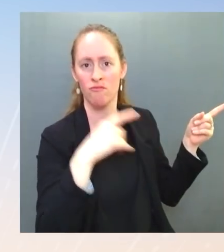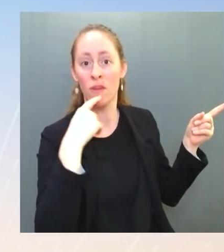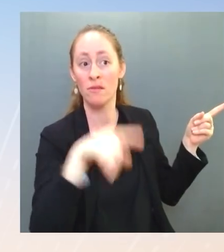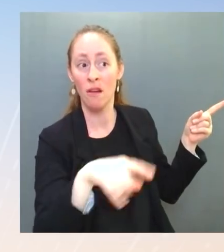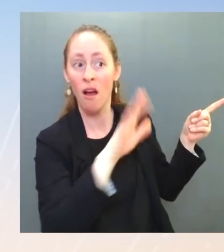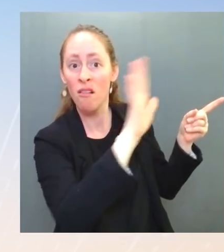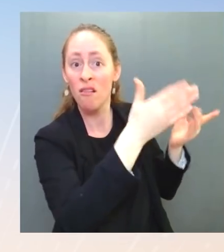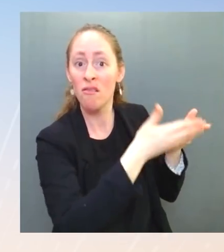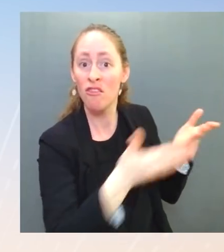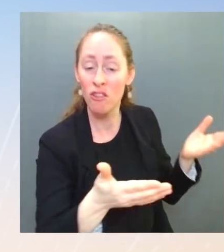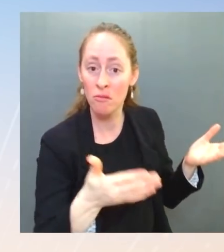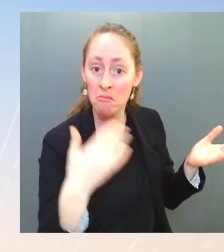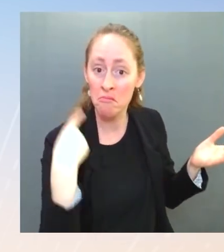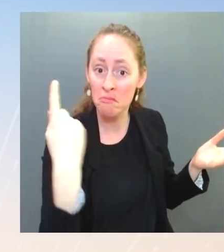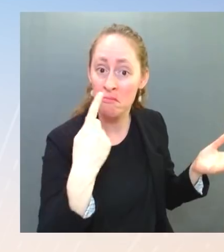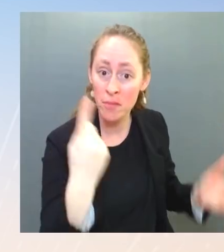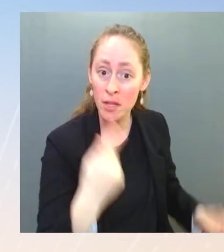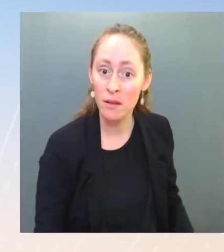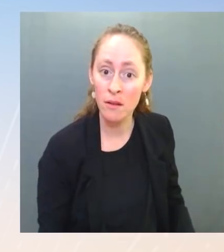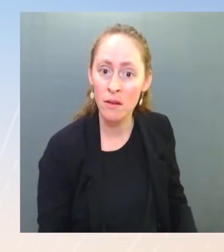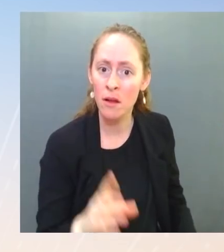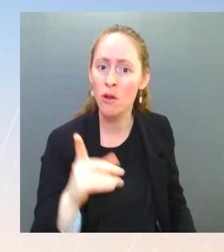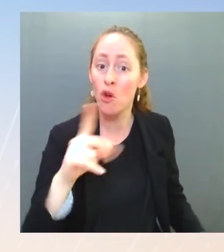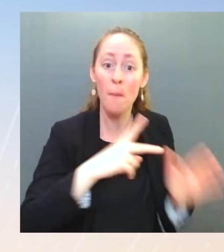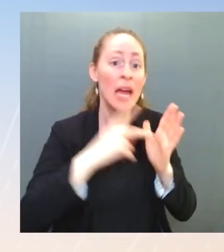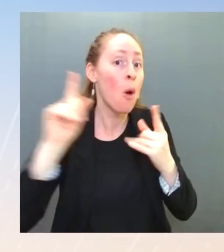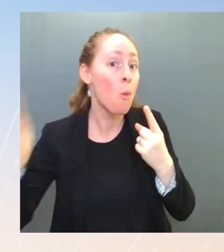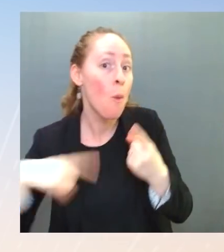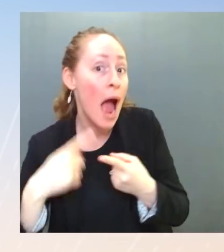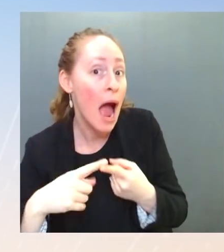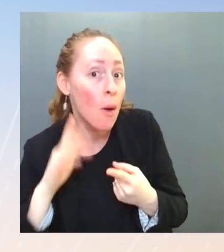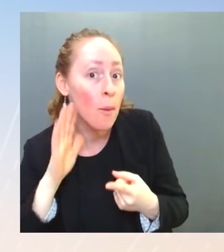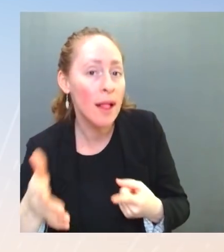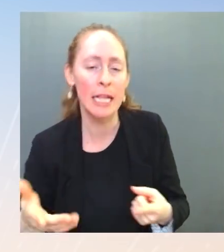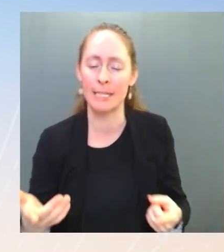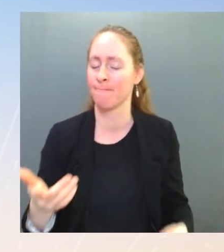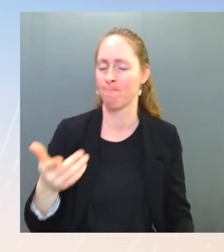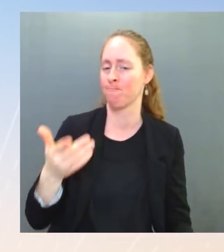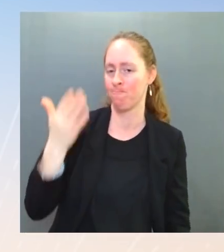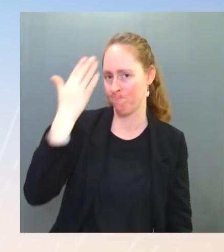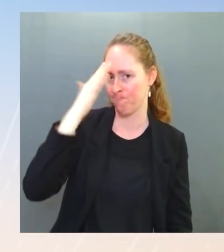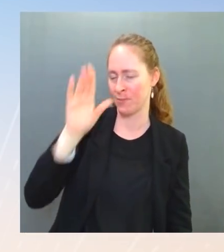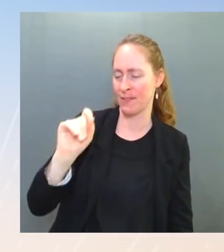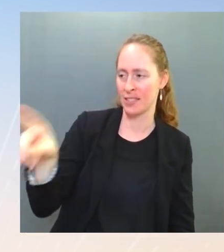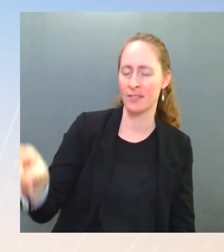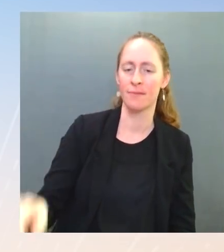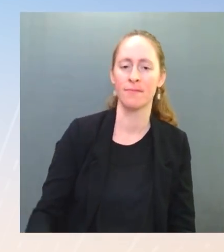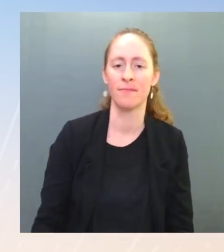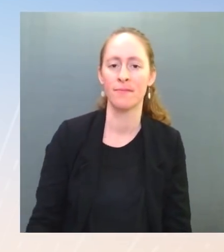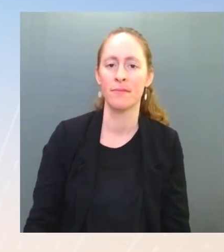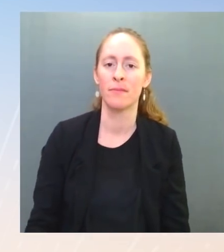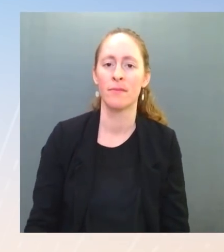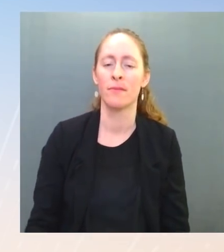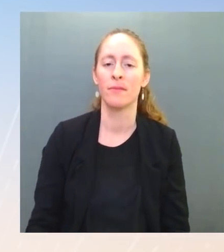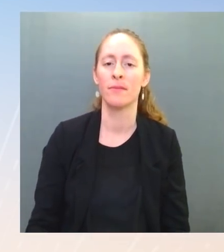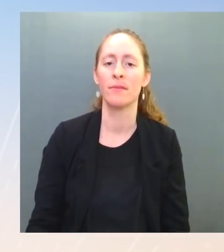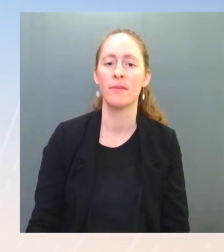When, finally, the announcement this afternoon on gun… Of course, the backdrop to this is, a lot of cities are seeing significant instances